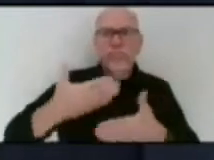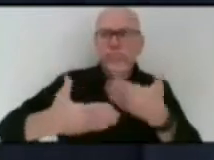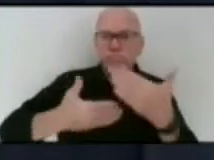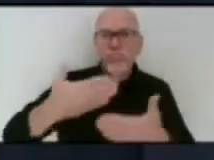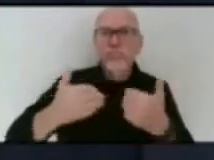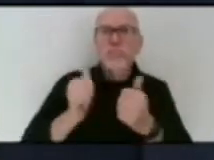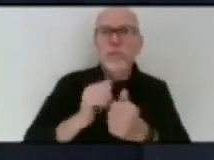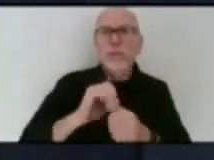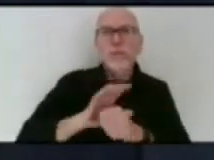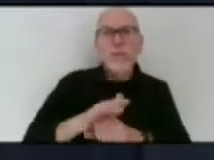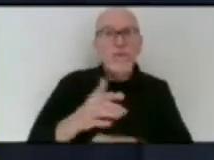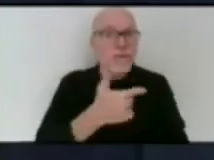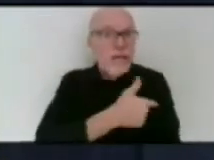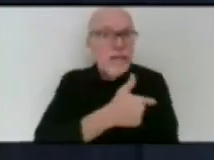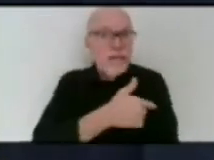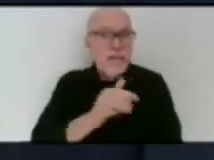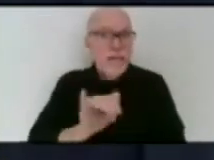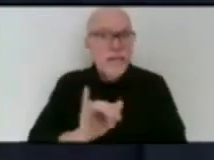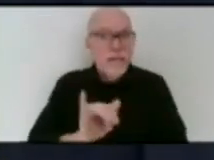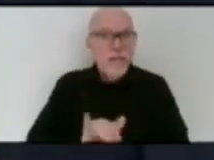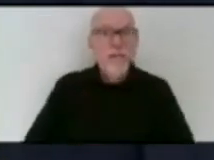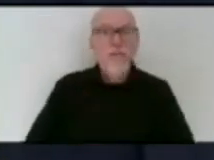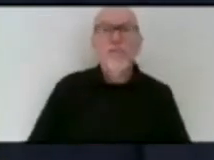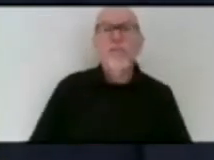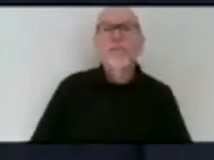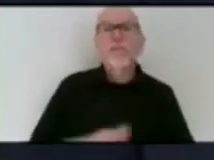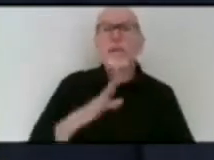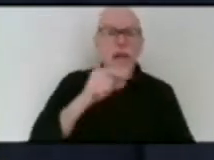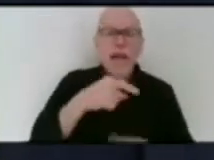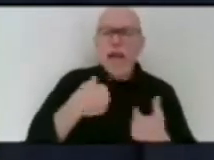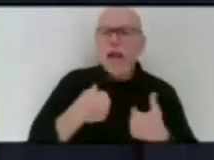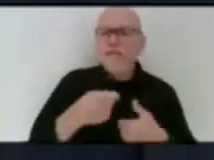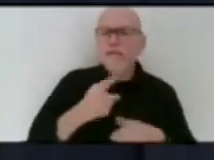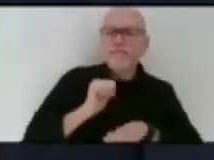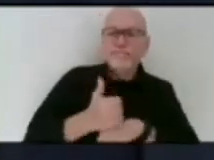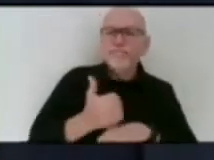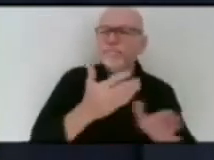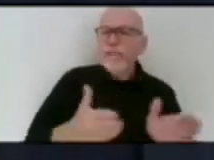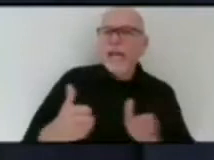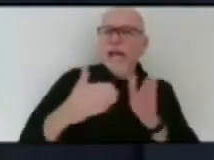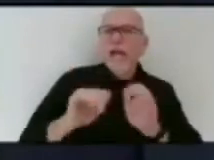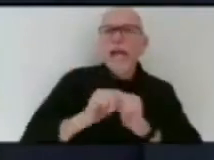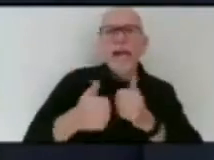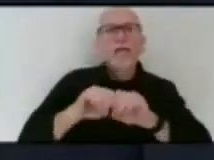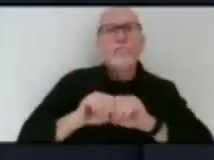vaccine, and distribution plans are being put in place. Come that day.